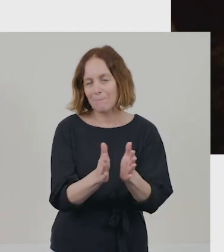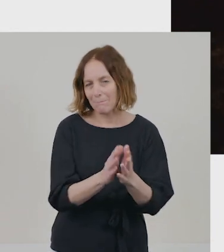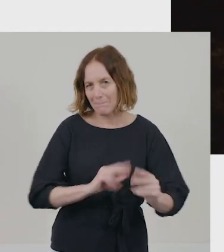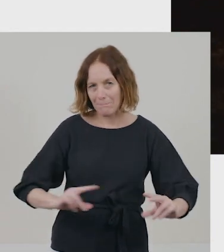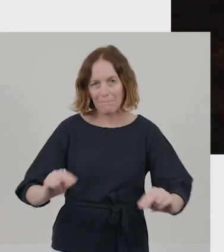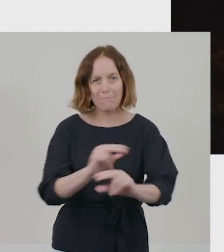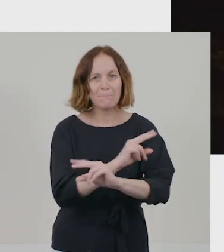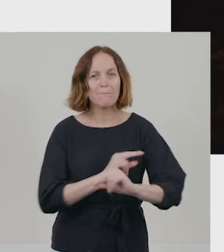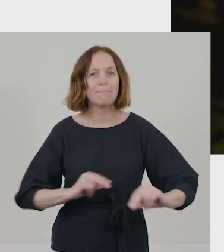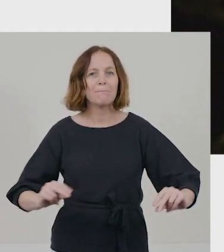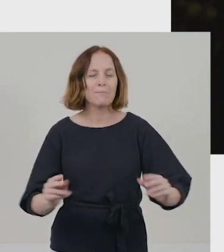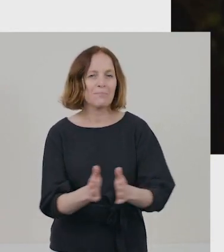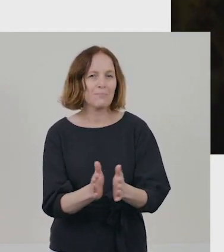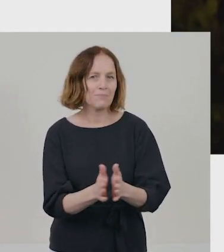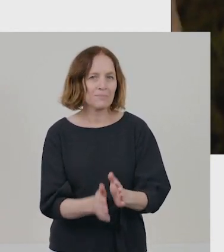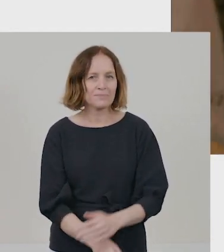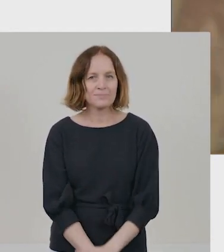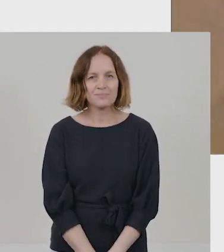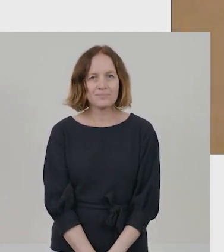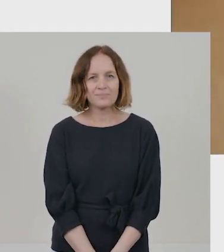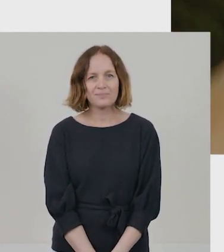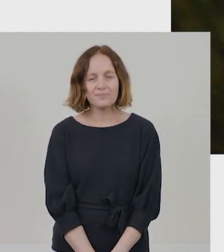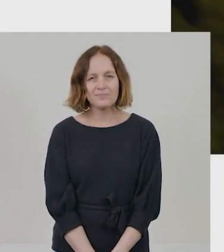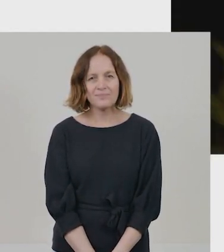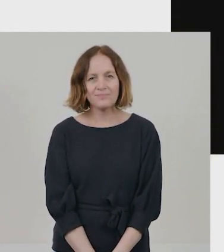[lanterns rustle]